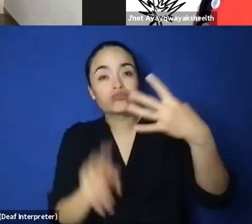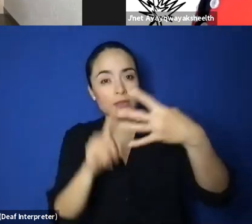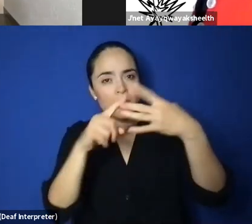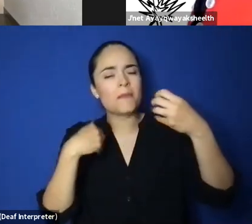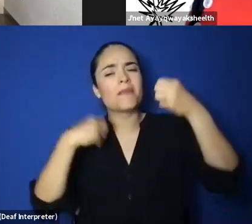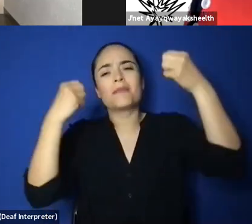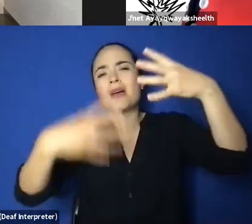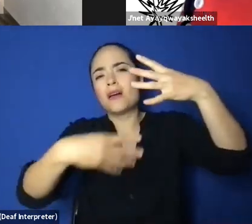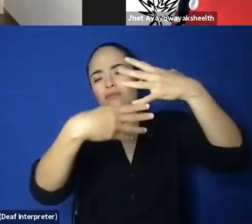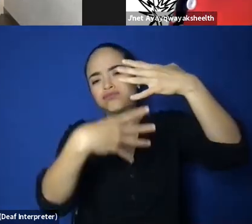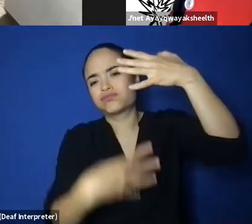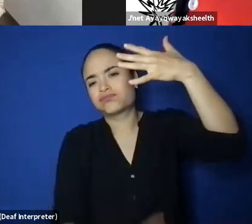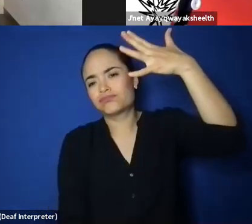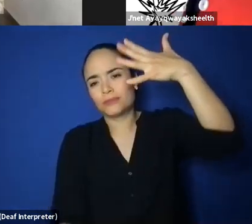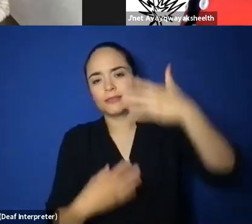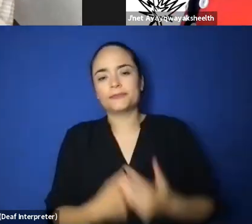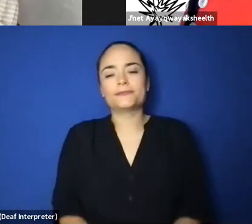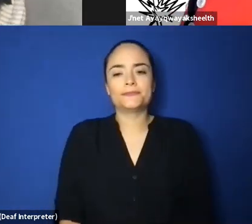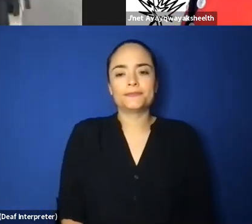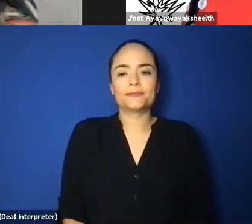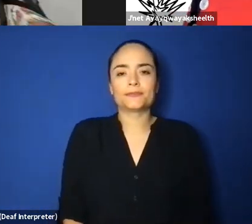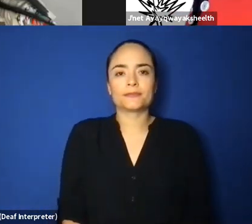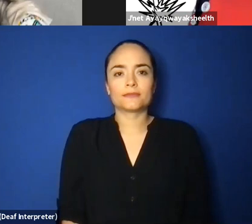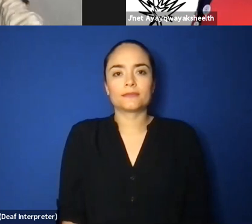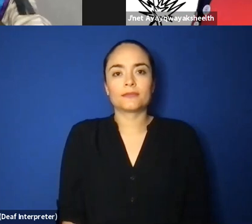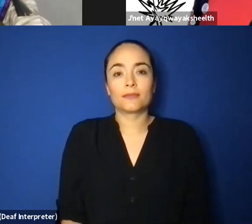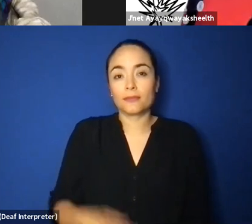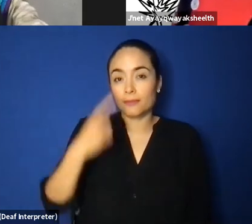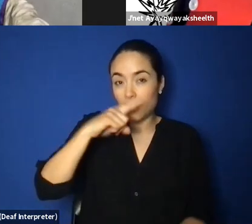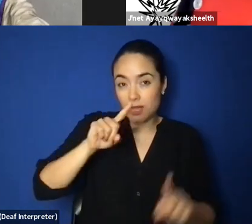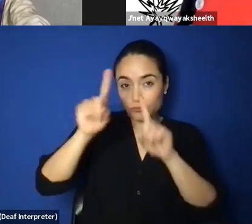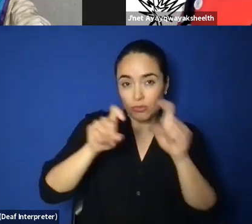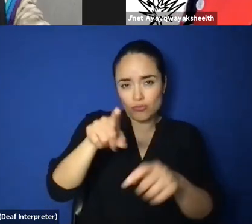your breath? That sounds great. Let's answer a few questions, because we've got some students that are